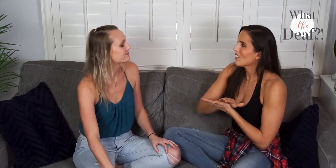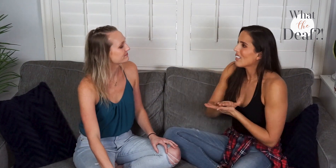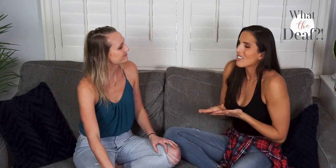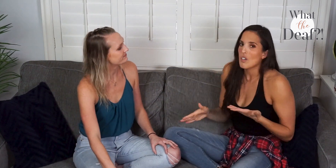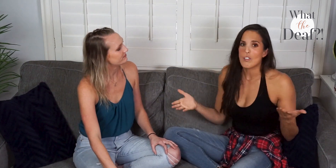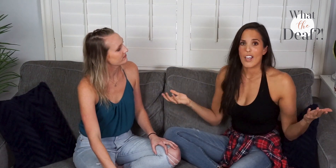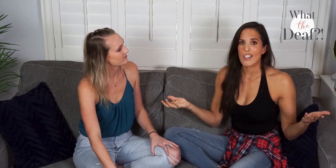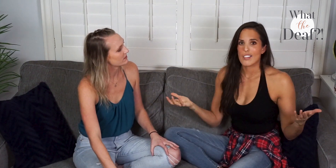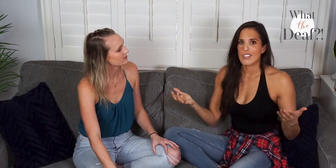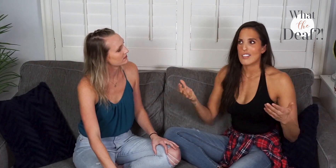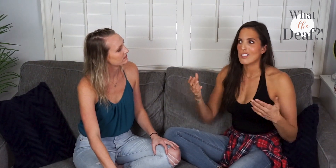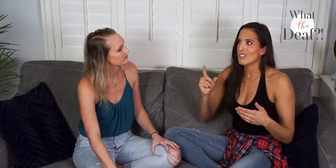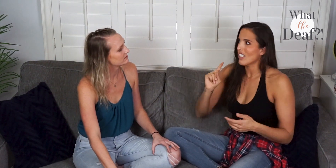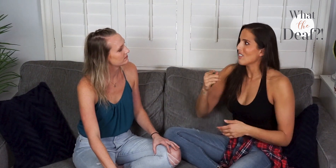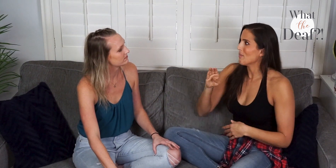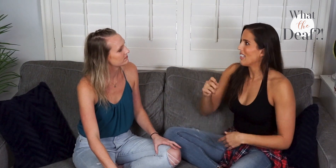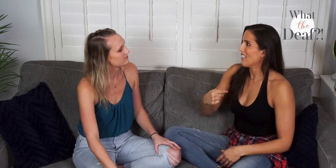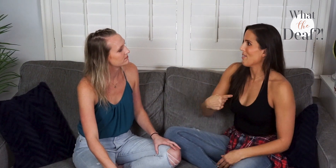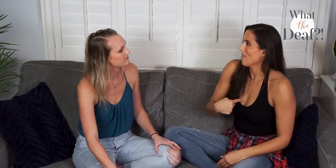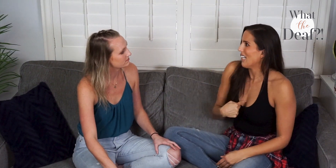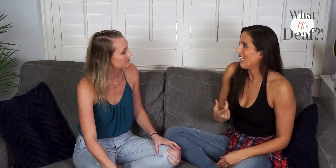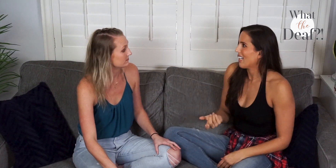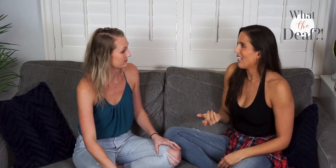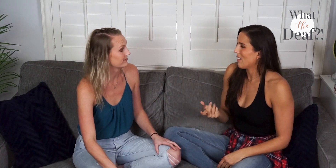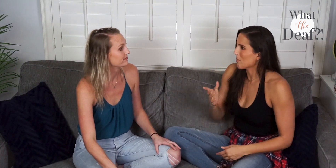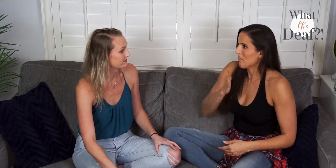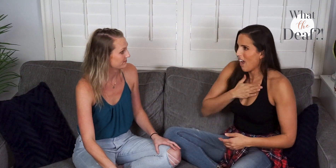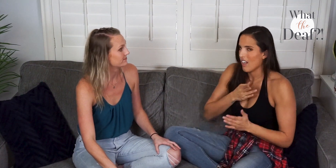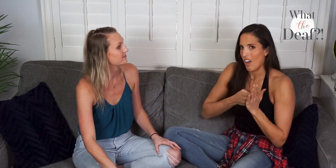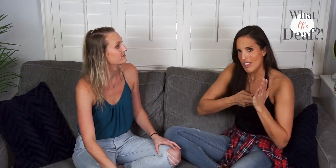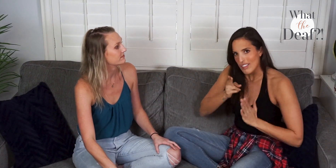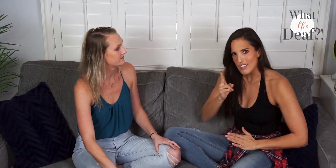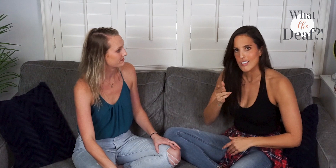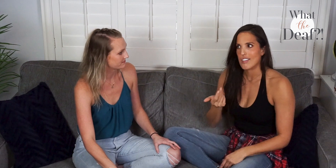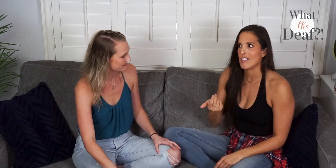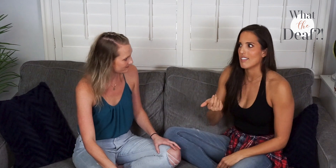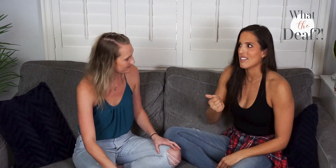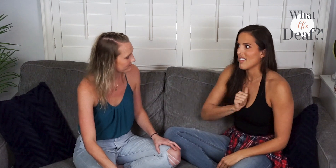it's just so nice to just be me, my authentic self,